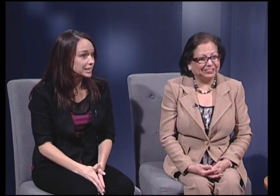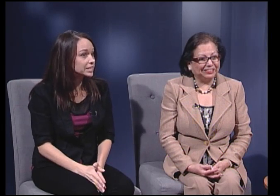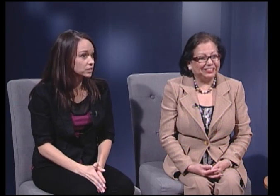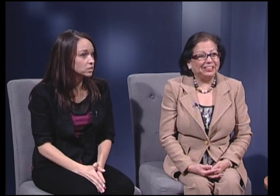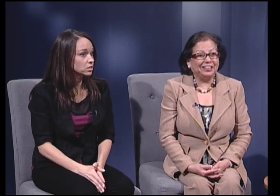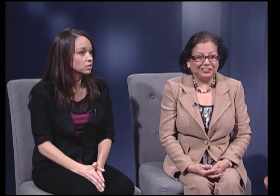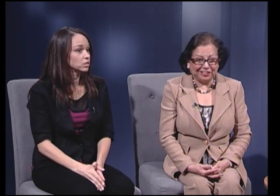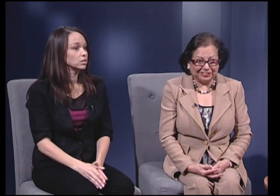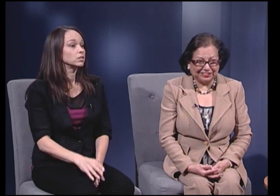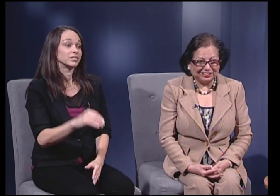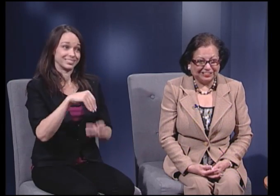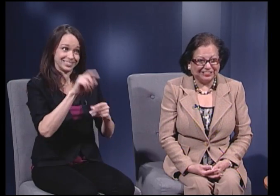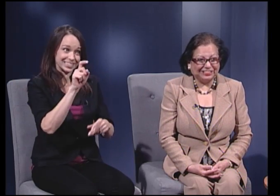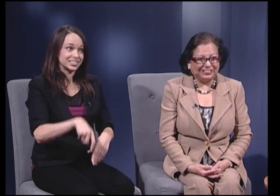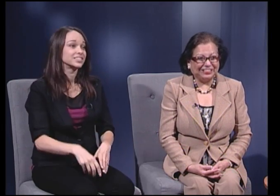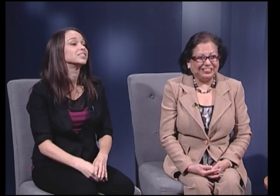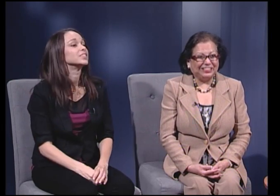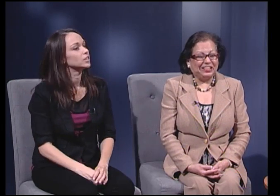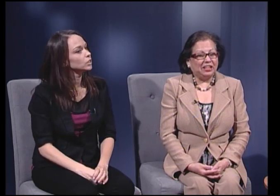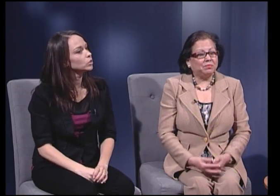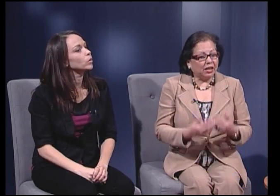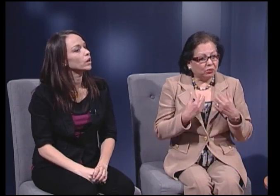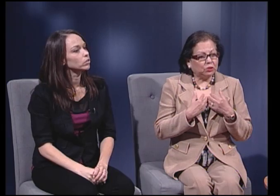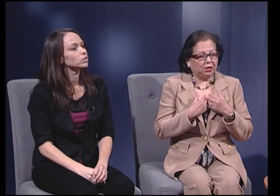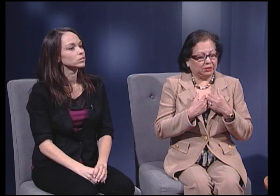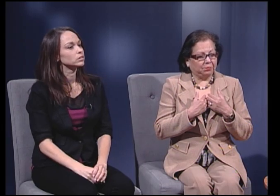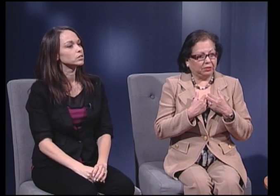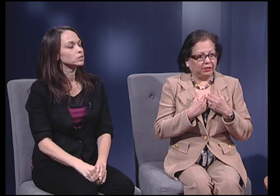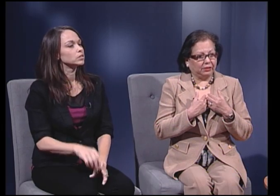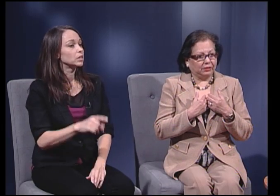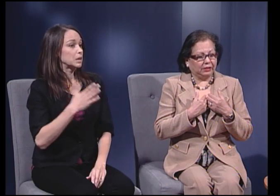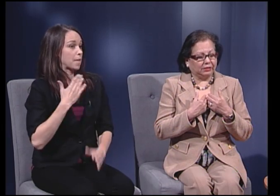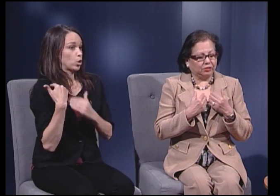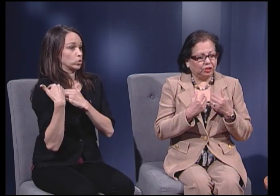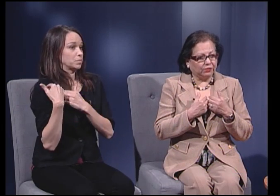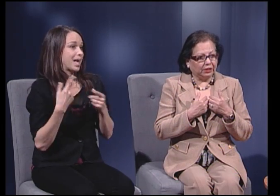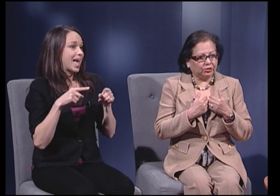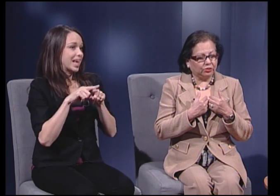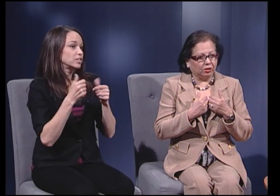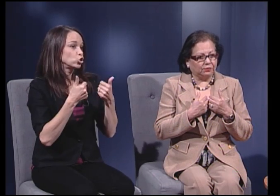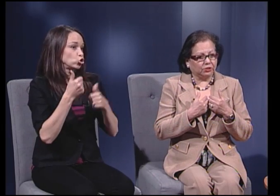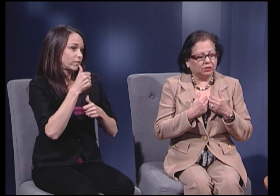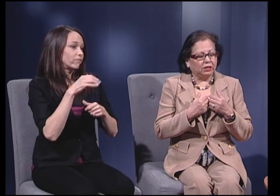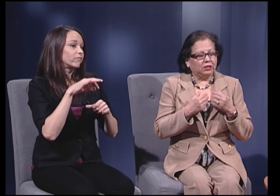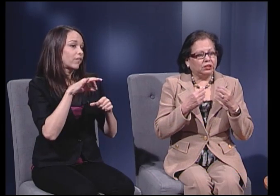In Texas? In Texas. And my responsibility as the Chief Elections Officer is